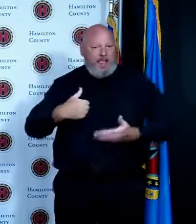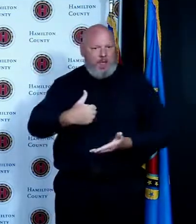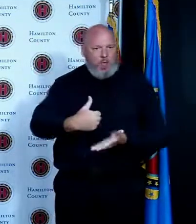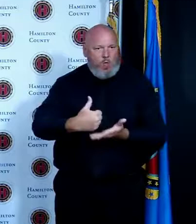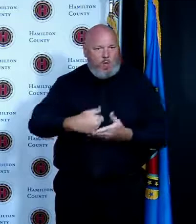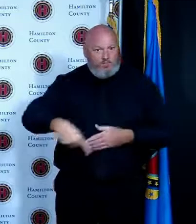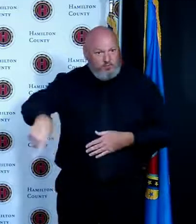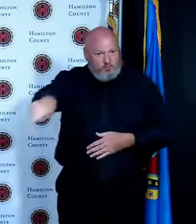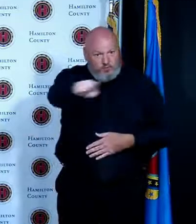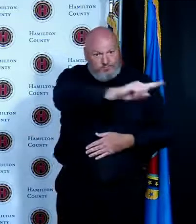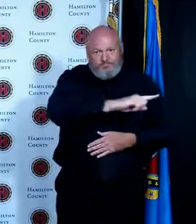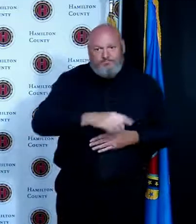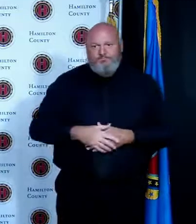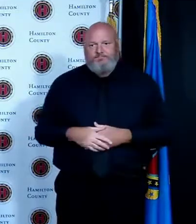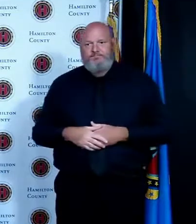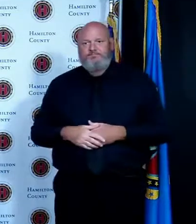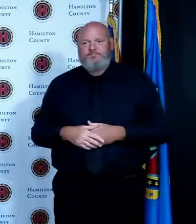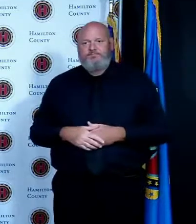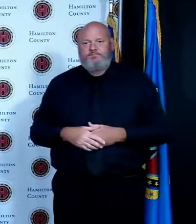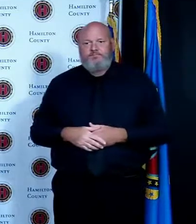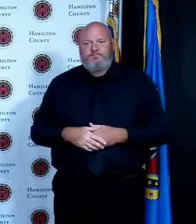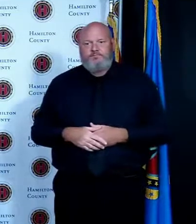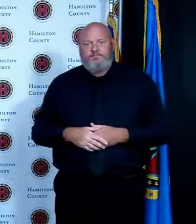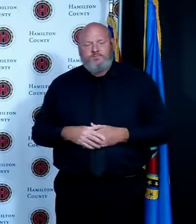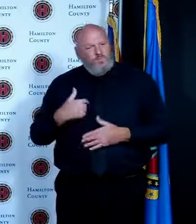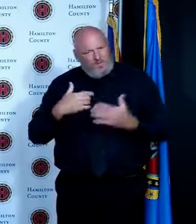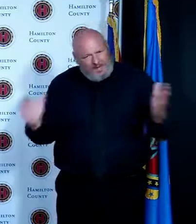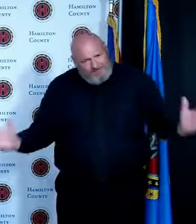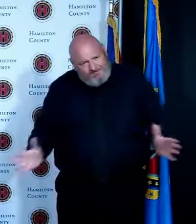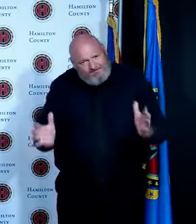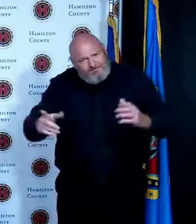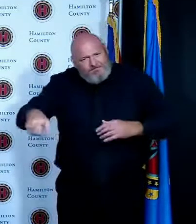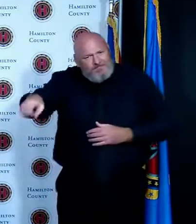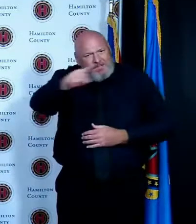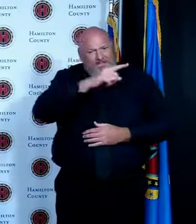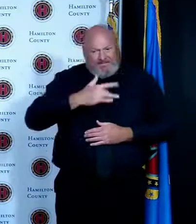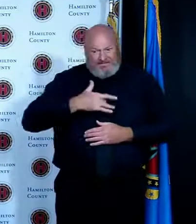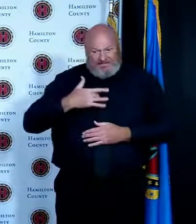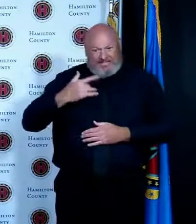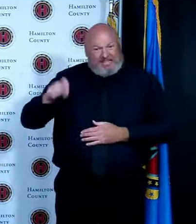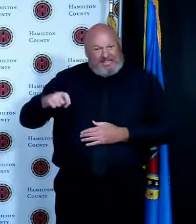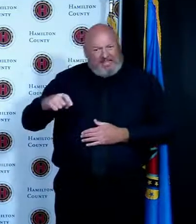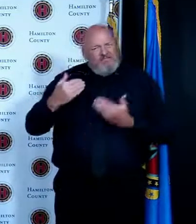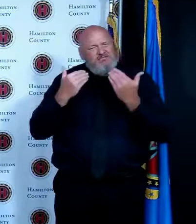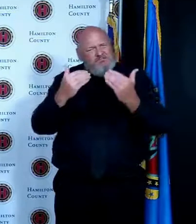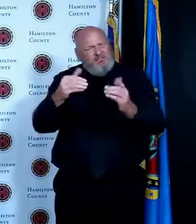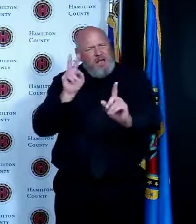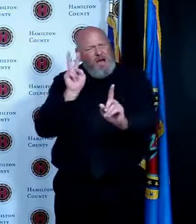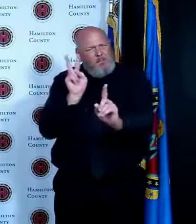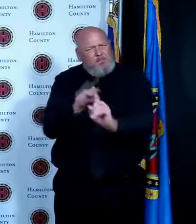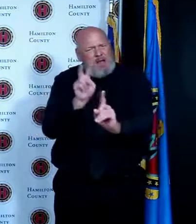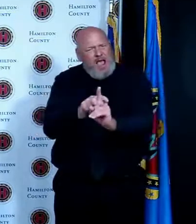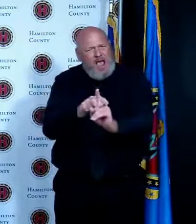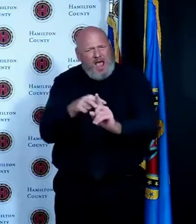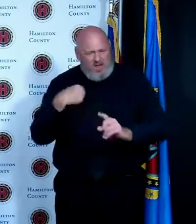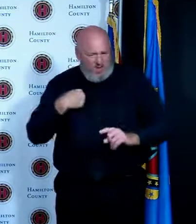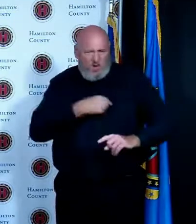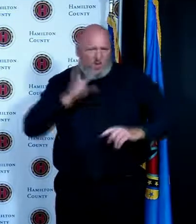we continue to explore mortgage foreclosure prevention assistance to better understand the need and current resources available